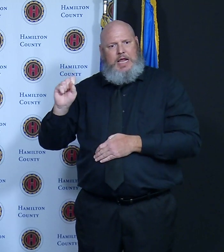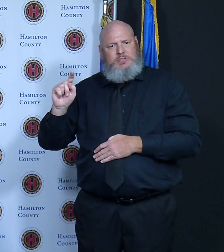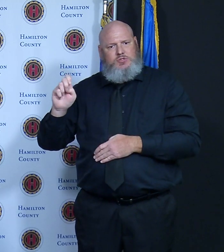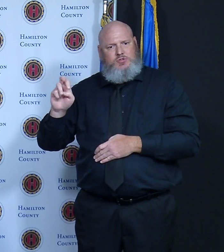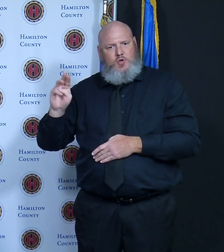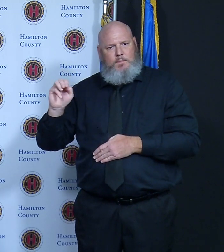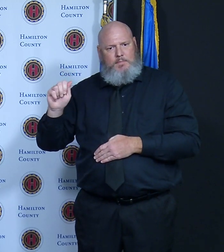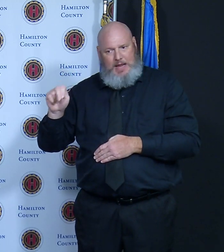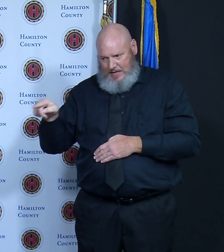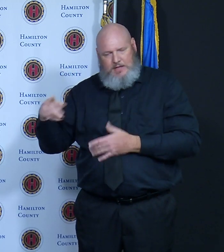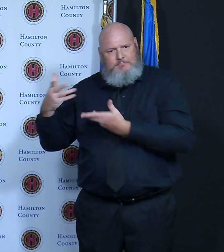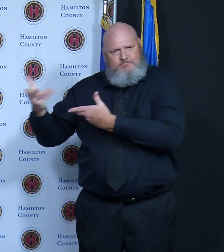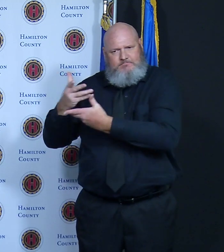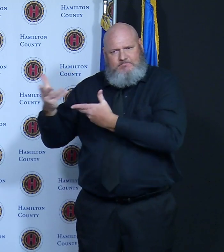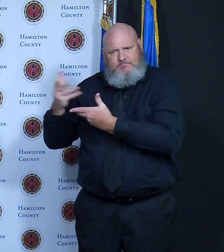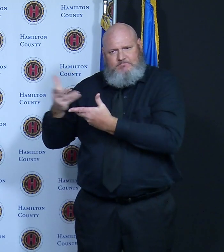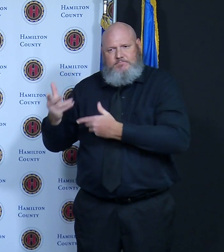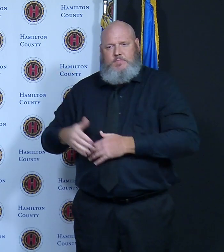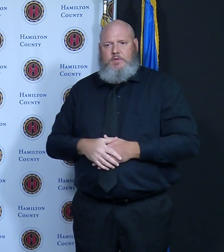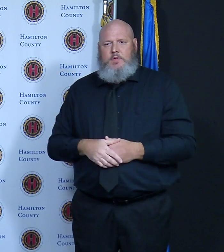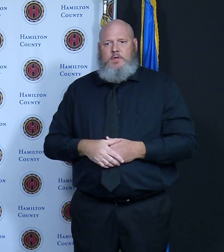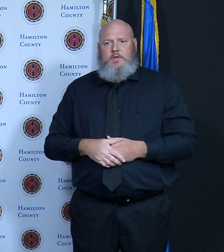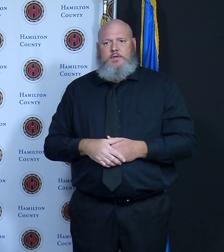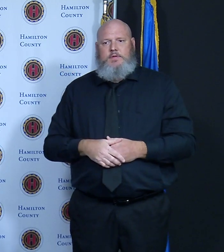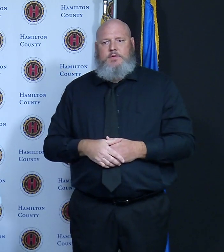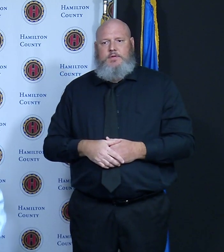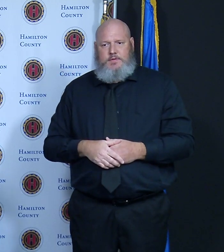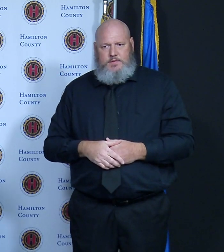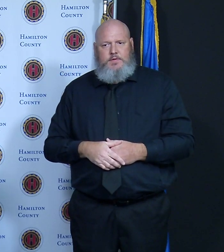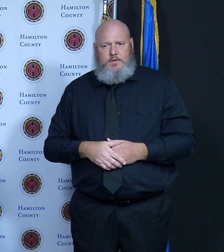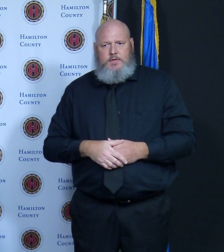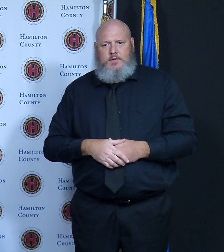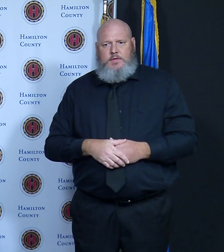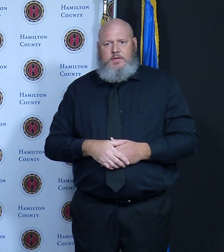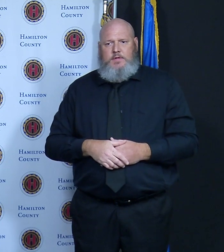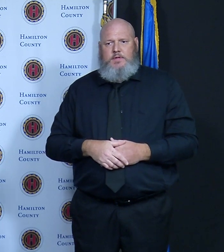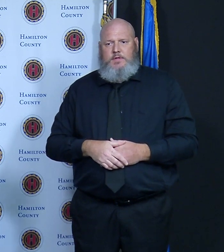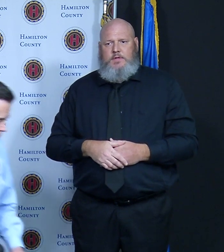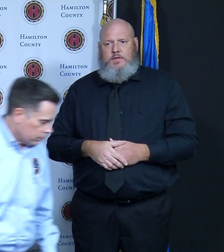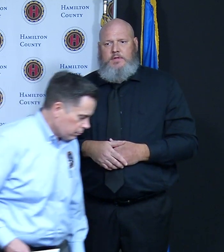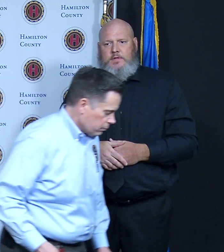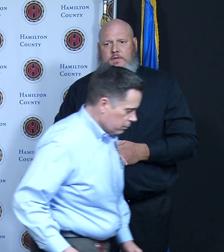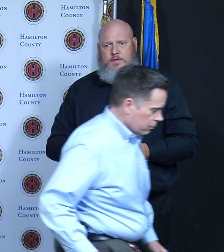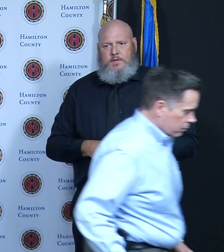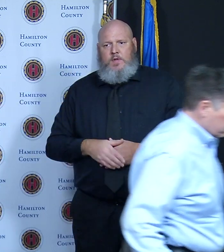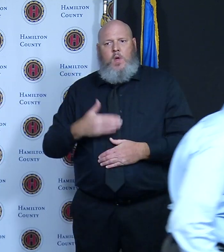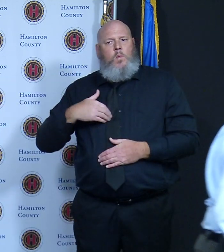at the state thank you this question is for Commissioner Driehaus